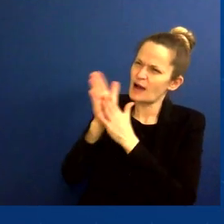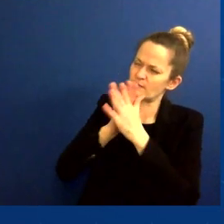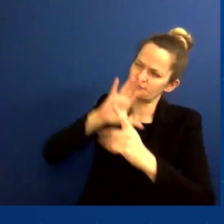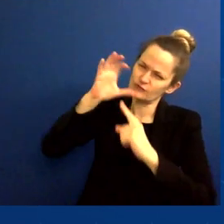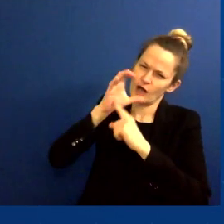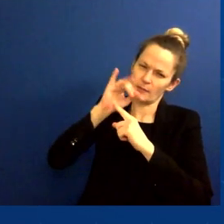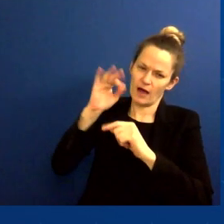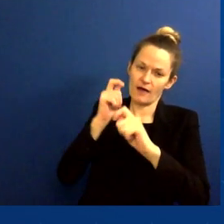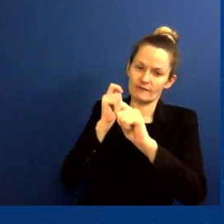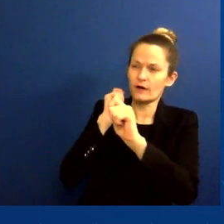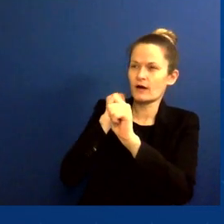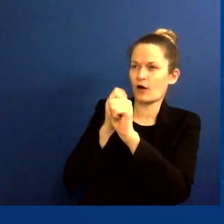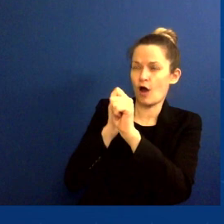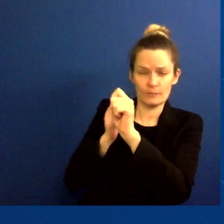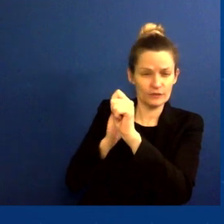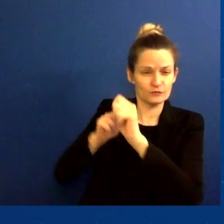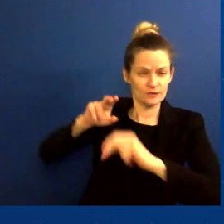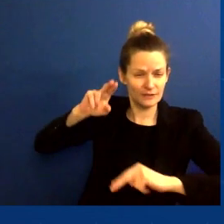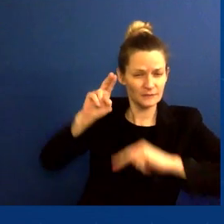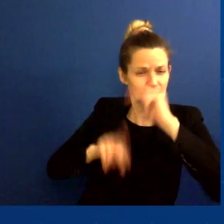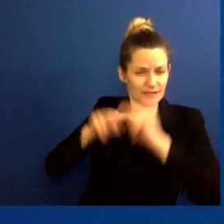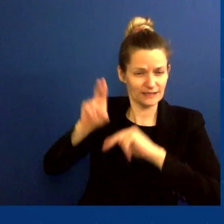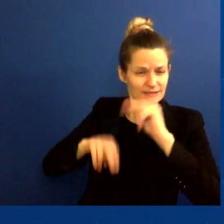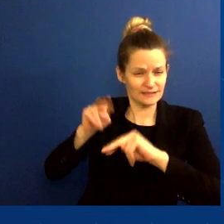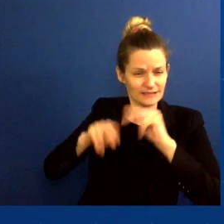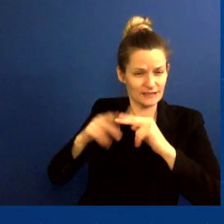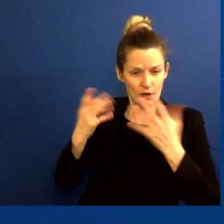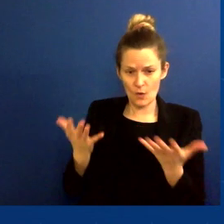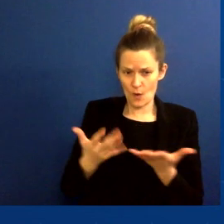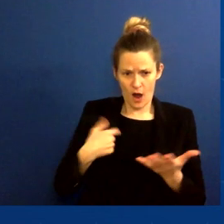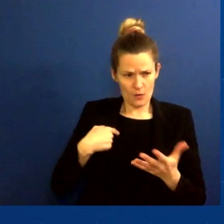that those workers apply. We receive worldwide recognition.